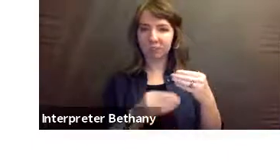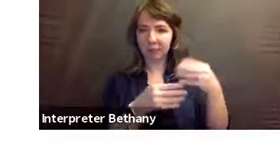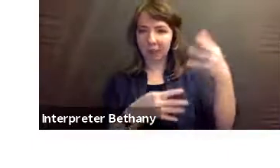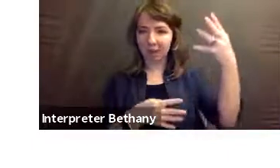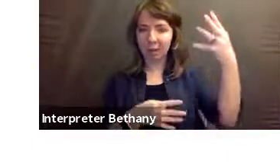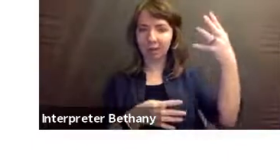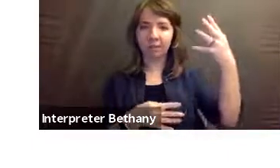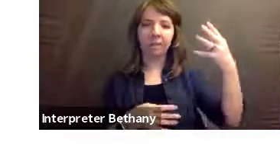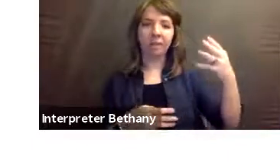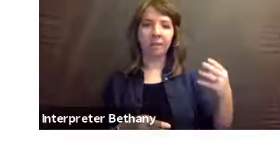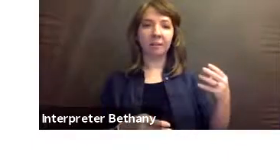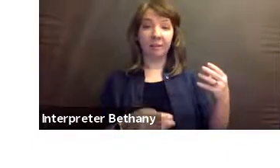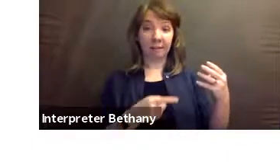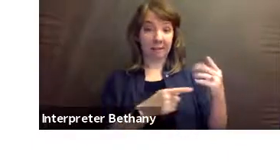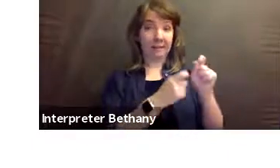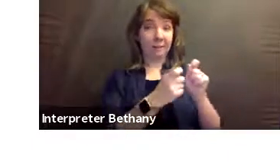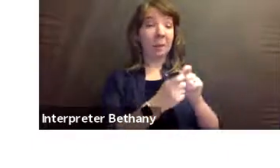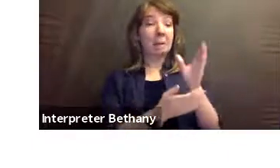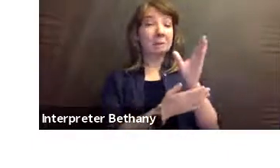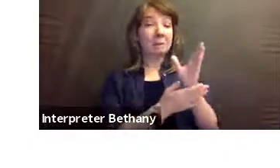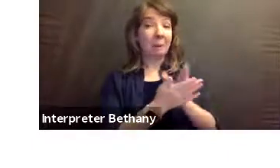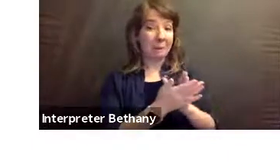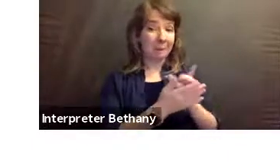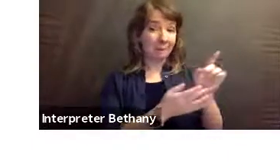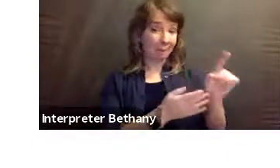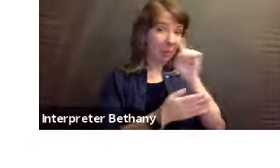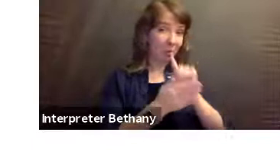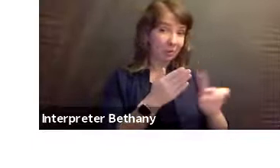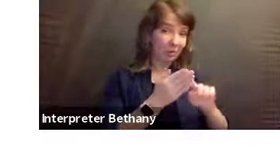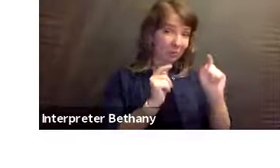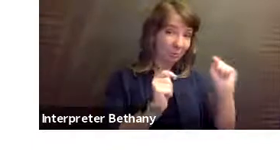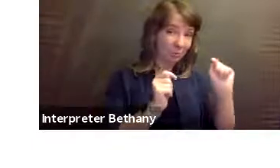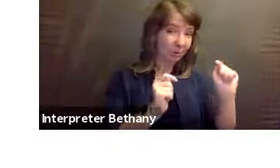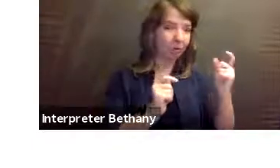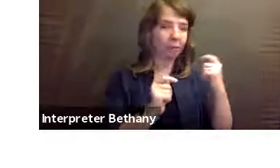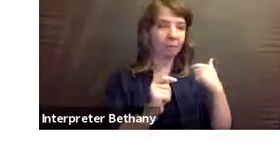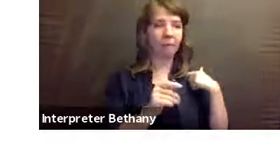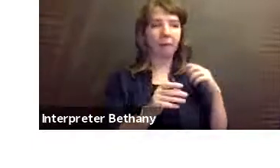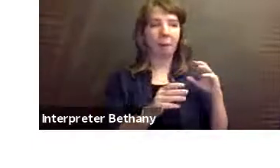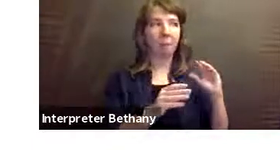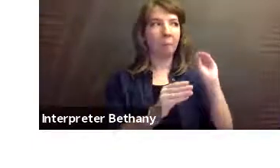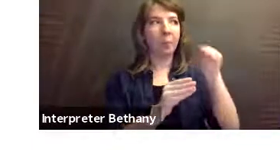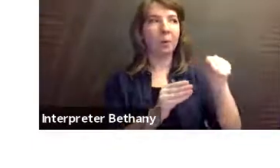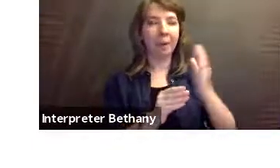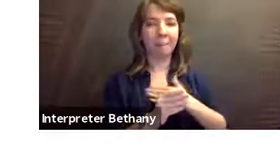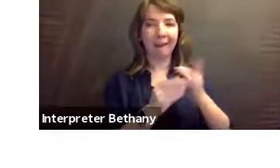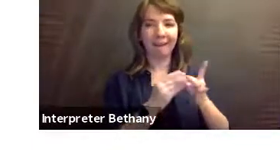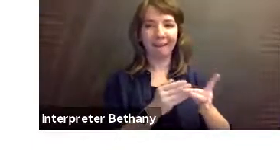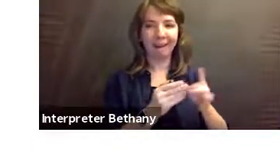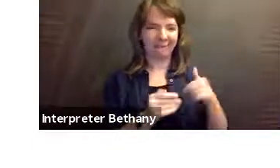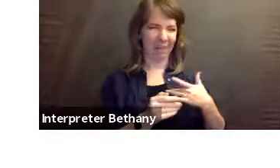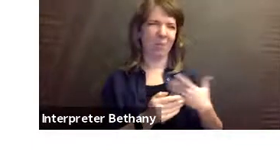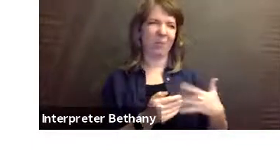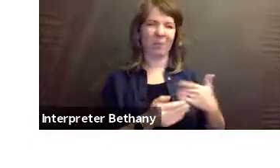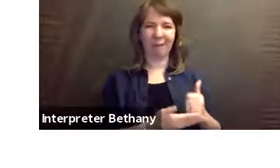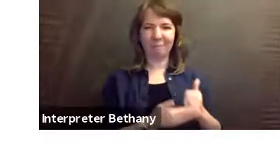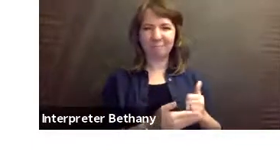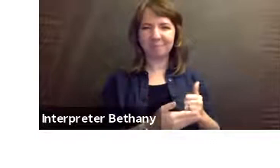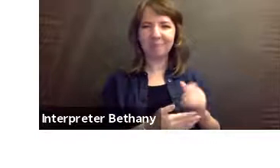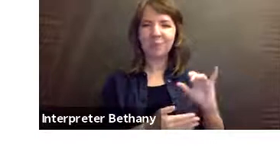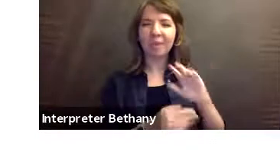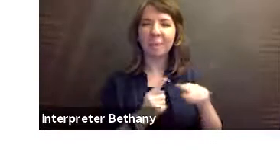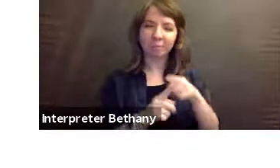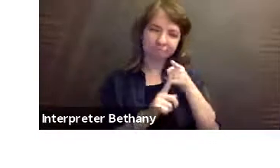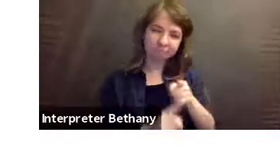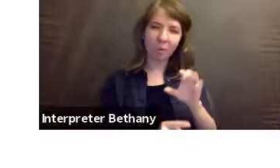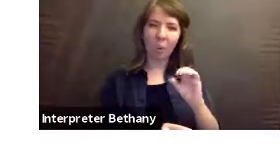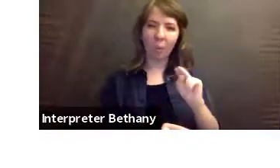Linda Kobashigawa: And I actually took some of what I found in the research tutorial and included it in my guide because I thought it was so helpful. So that one's all about how to use one search to find books and